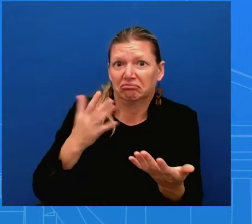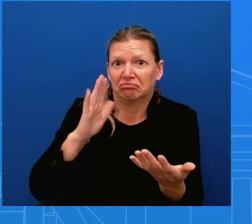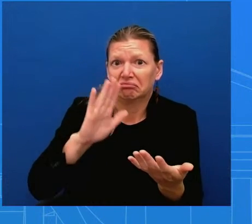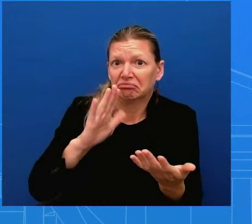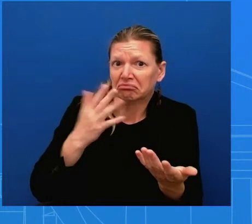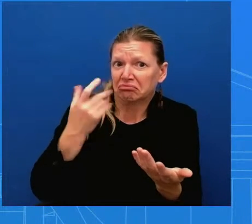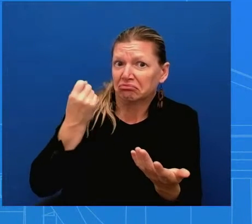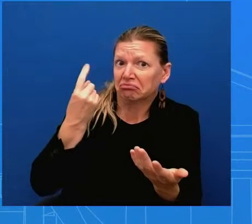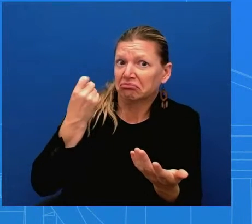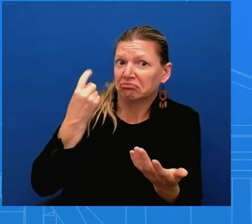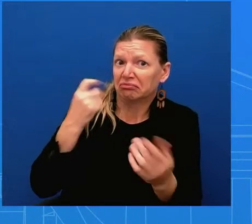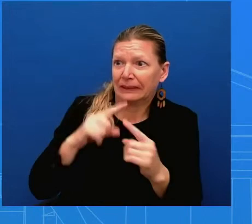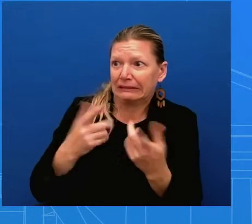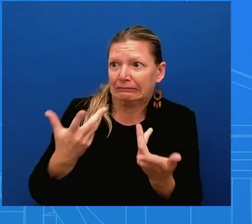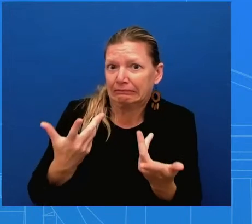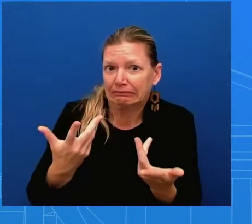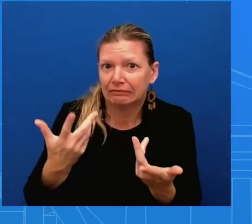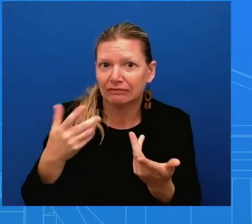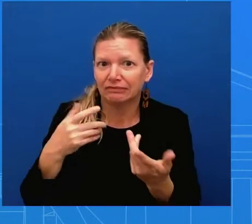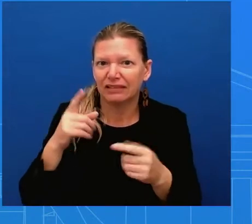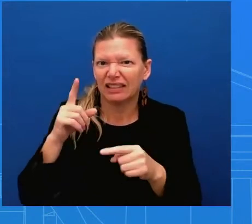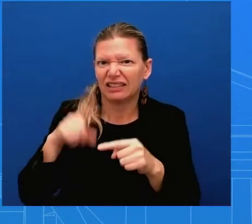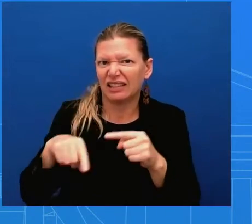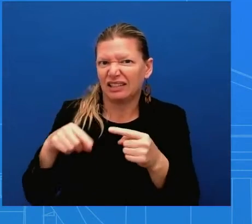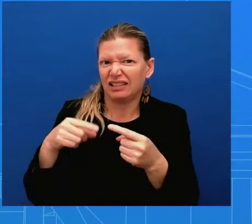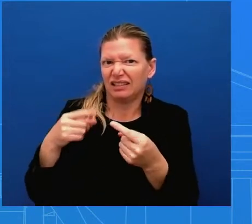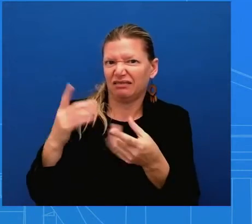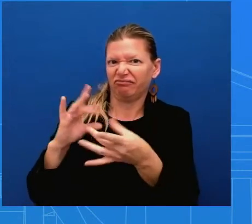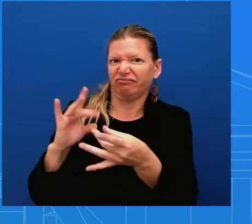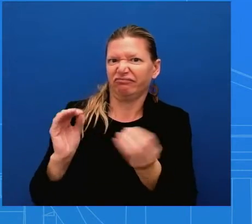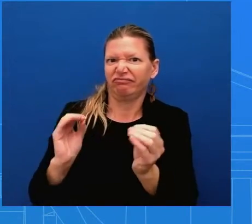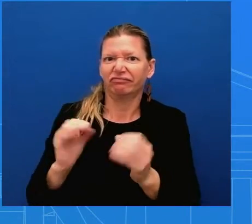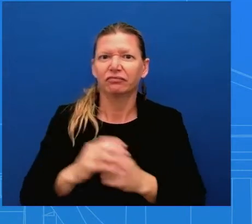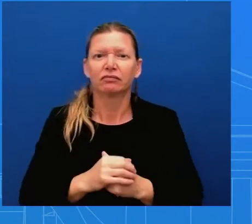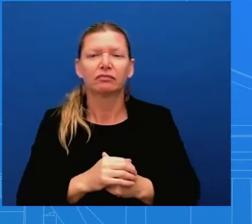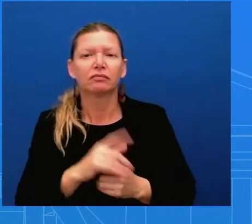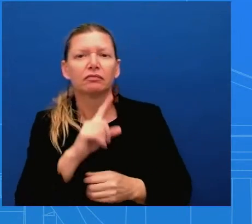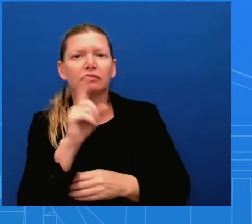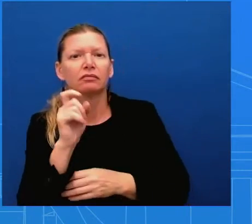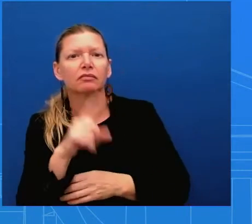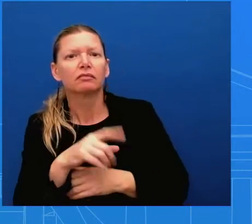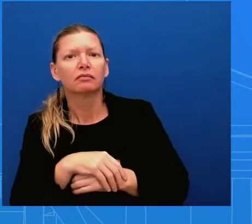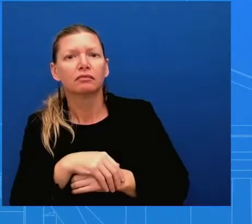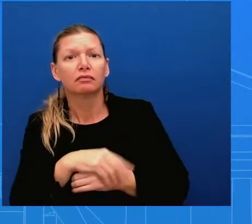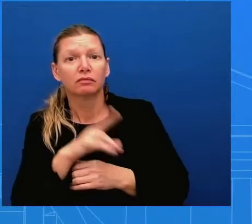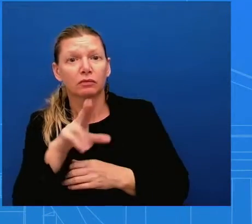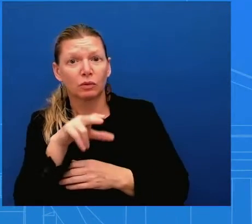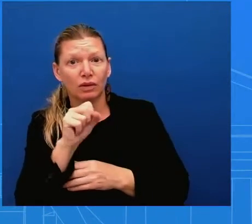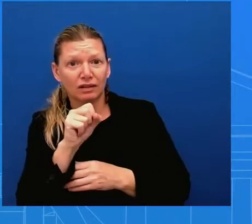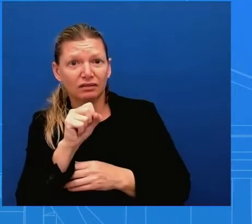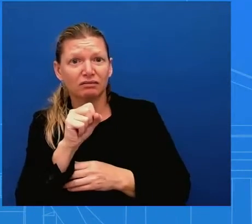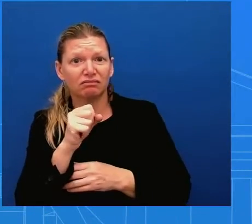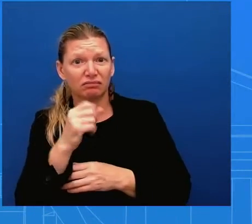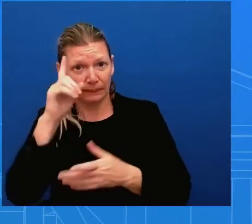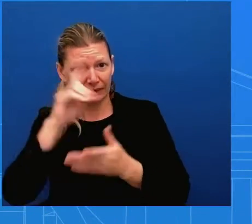or other top Hamas leaders are hiding in Rafah? And, if not, why do the Israeli forces continue to push further into Rafah?